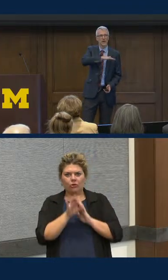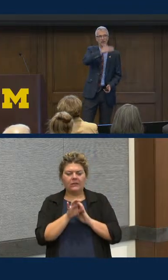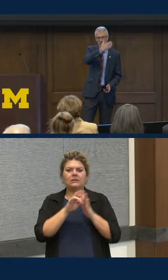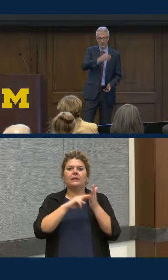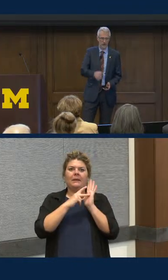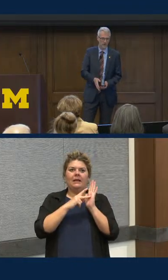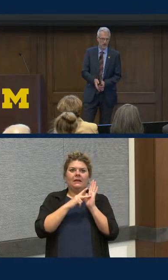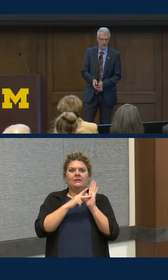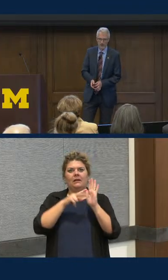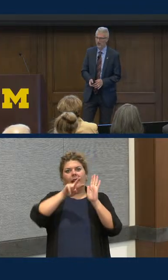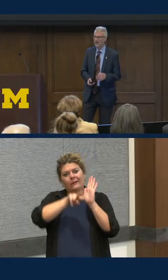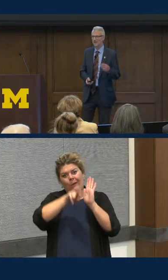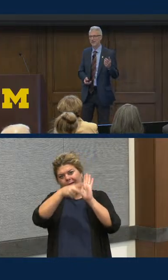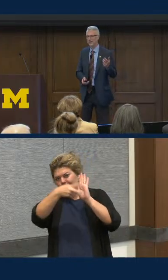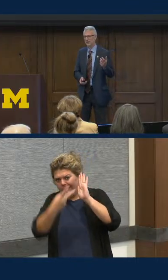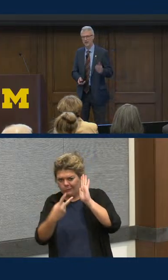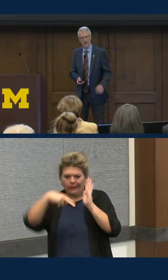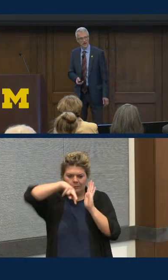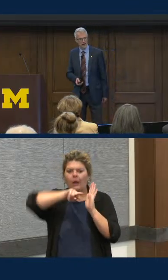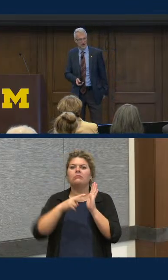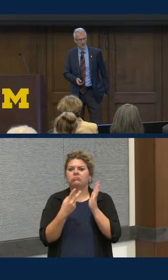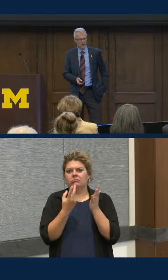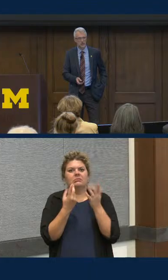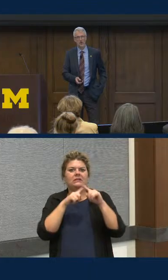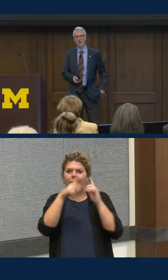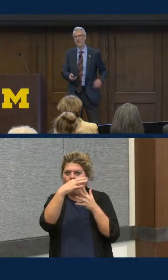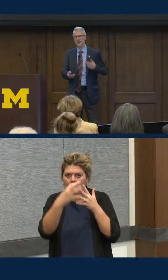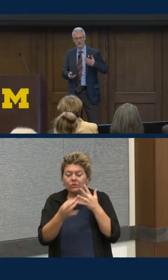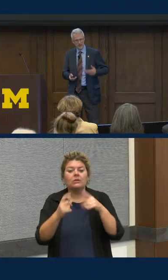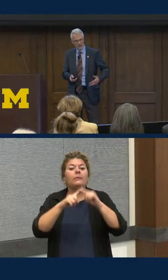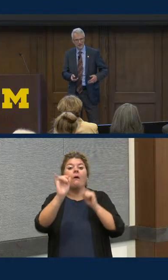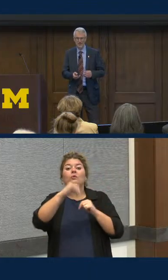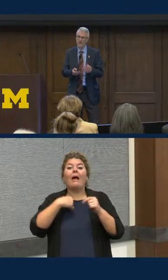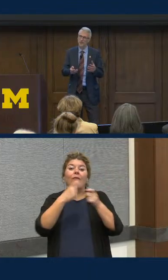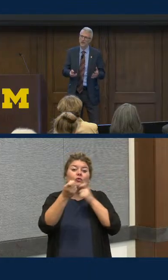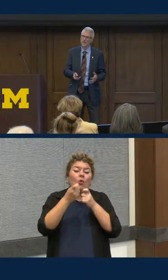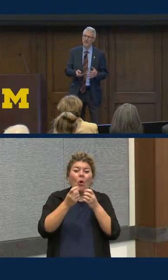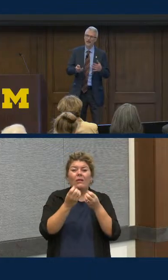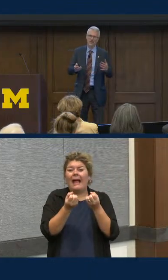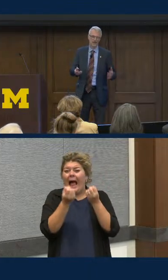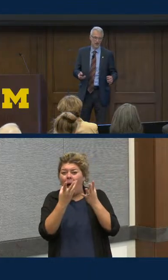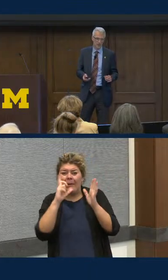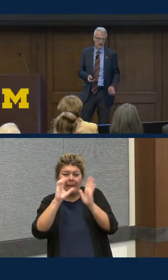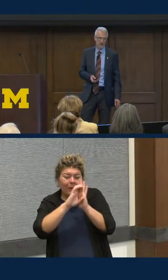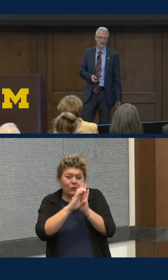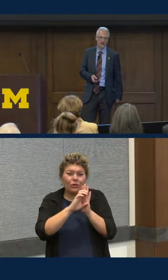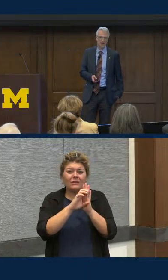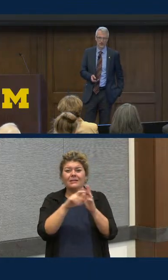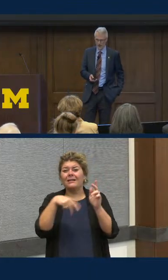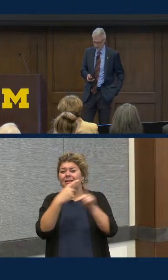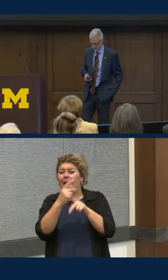this way or that way. Then there is control over the number